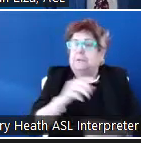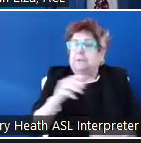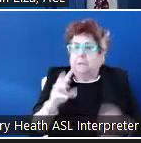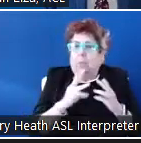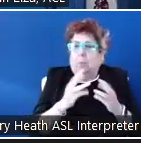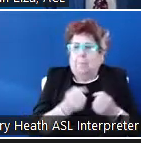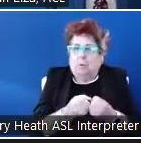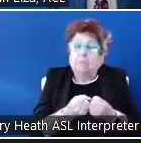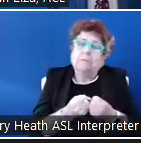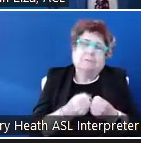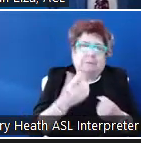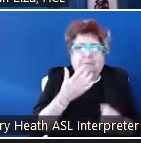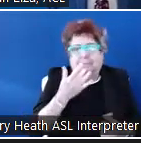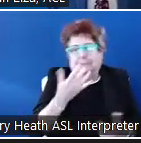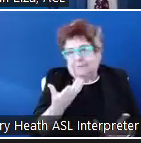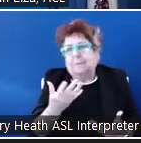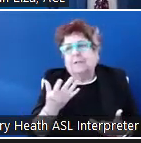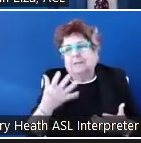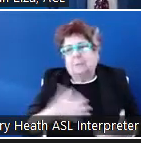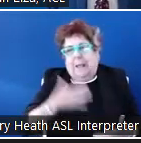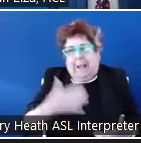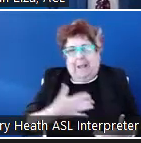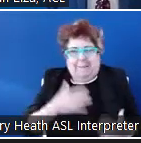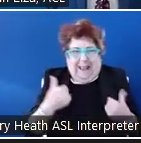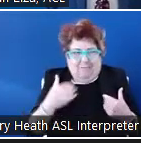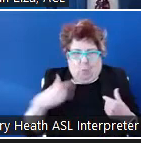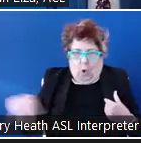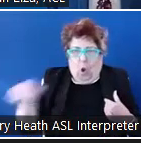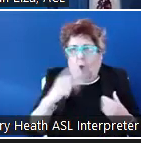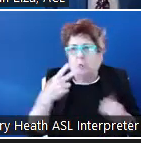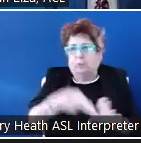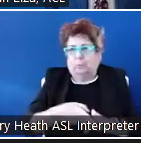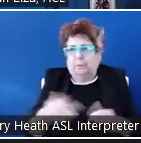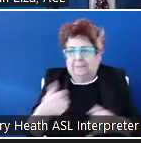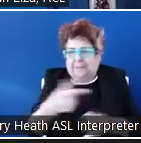of you here with us today. Next slide.